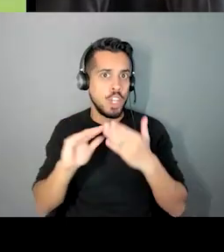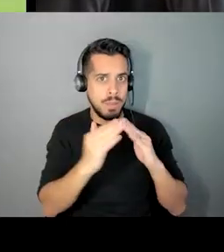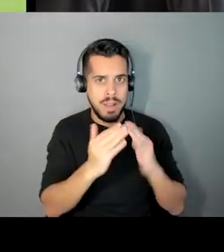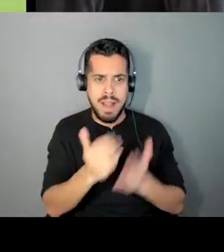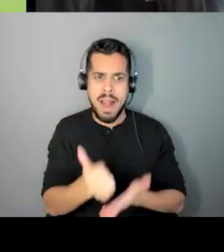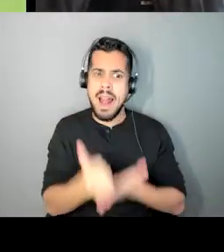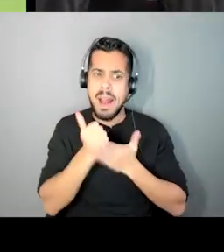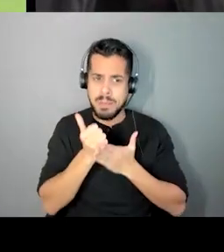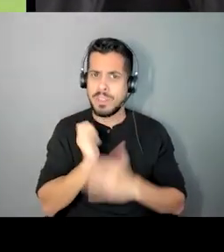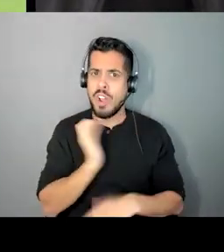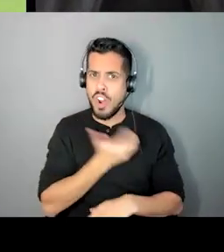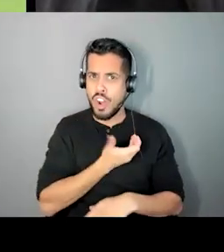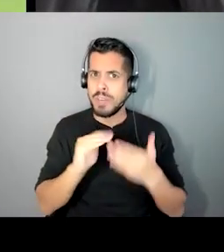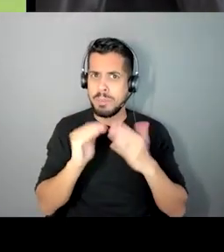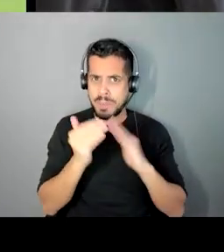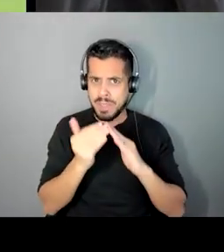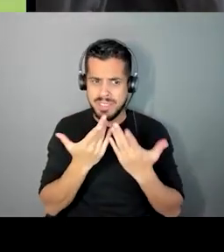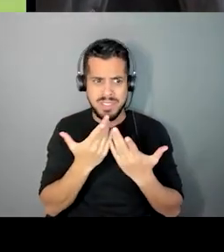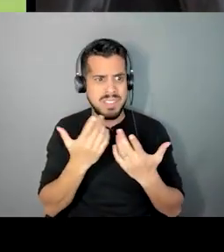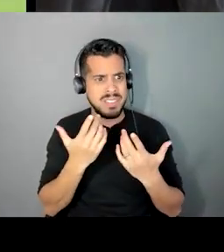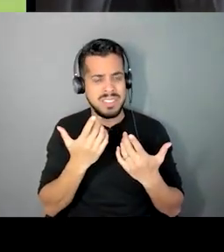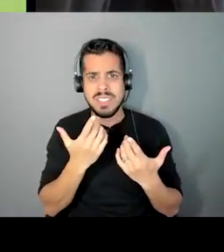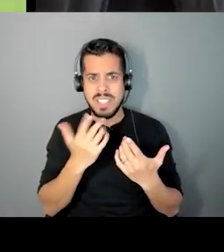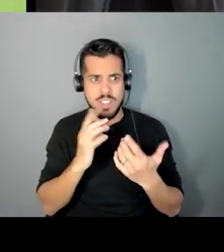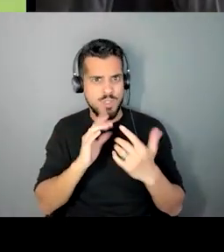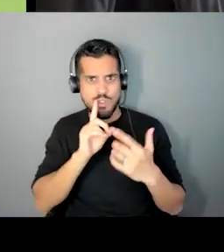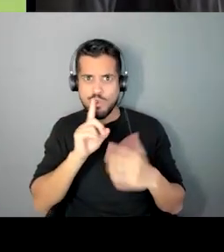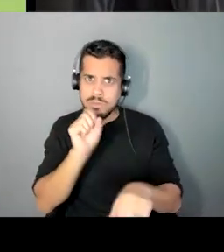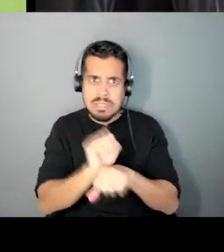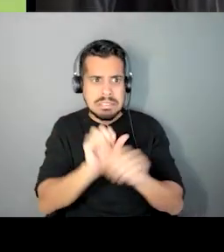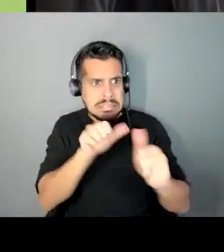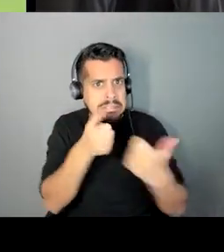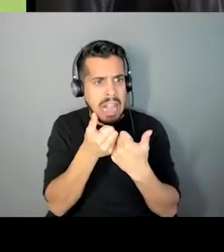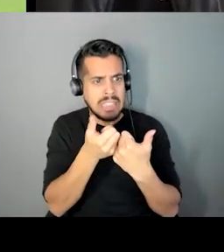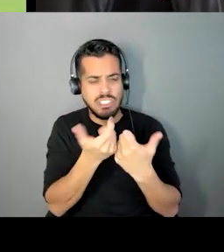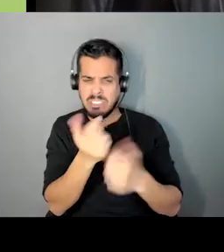very real challenges every single day. So, uh... that's the name, um...